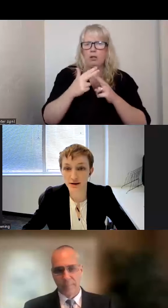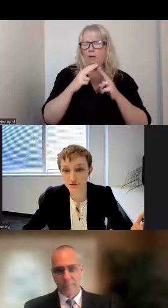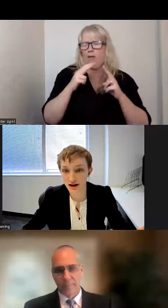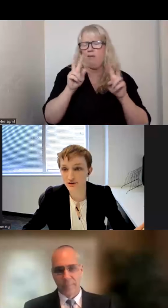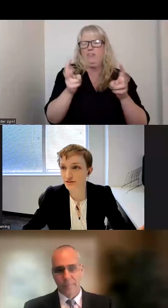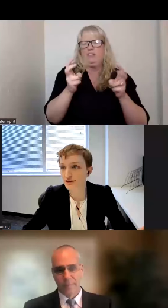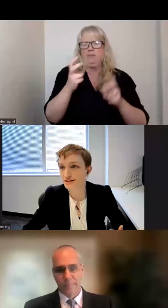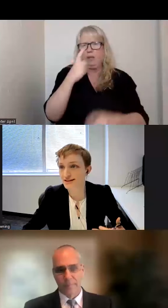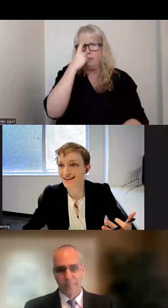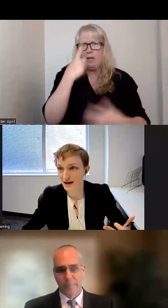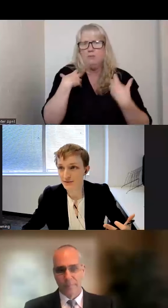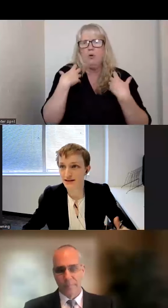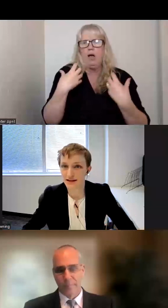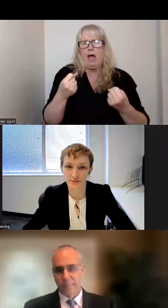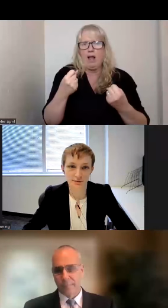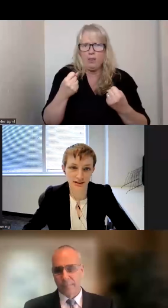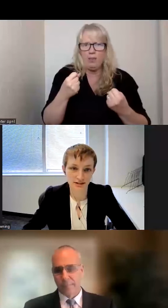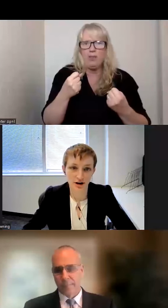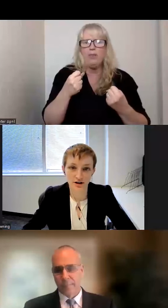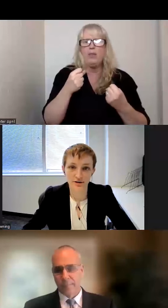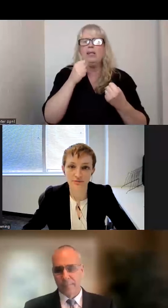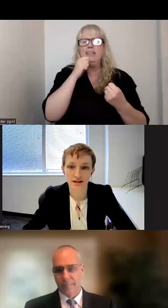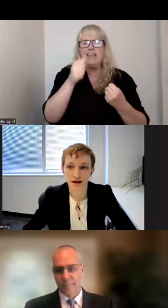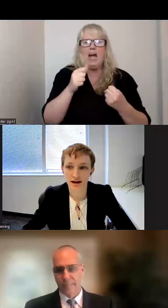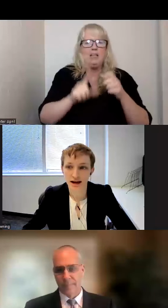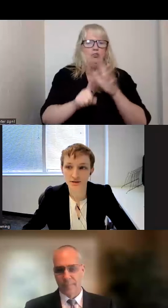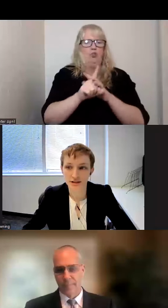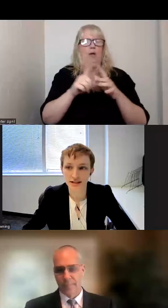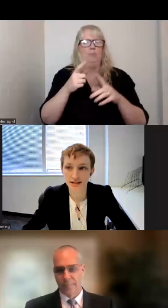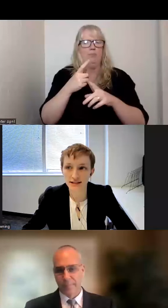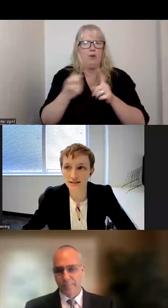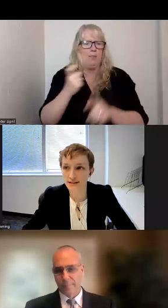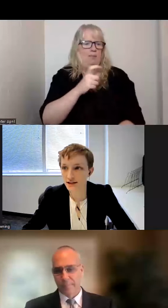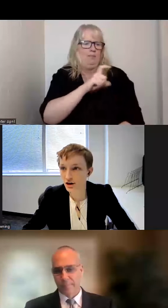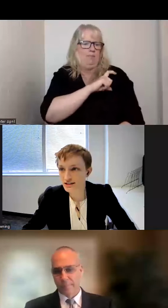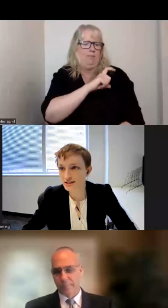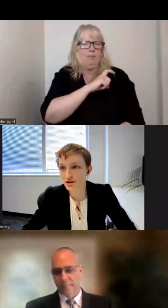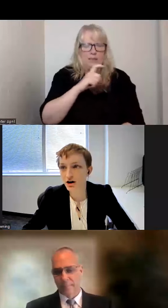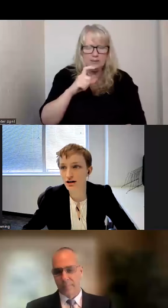MENTAL HEALTH NOT COMING IN A POLICE CAR AND HE DID A TALK